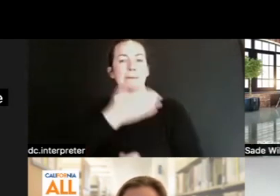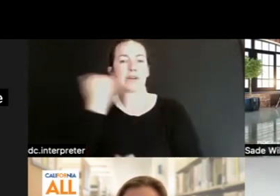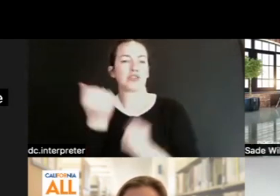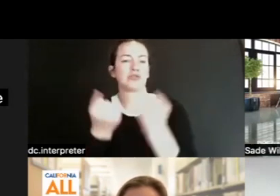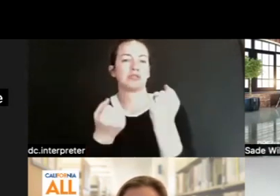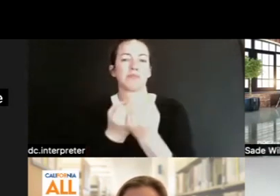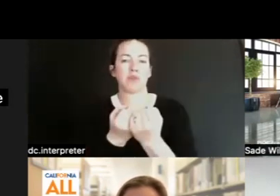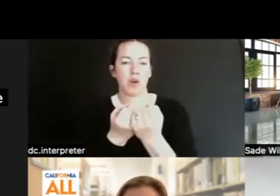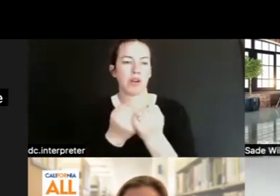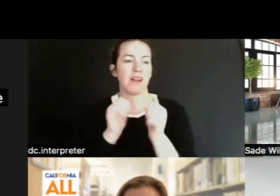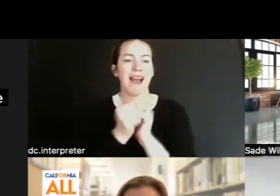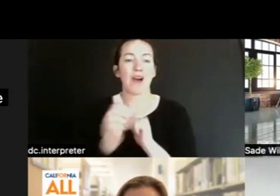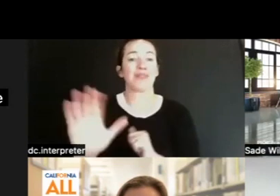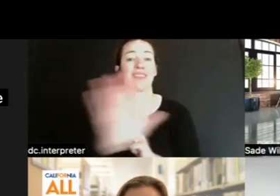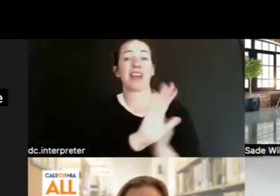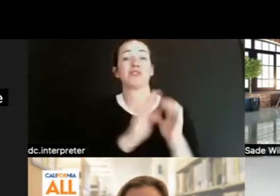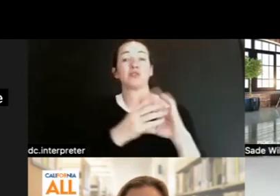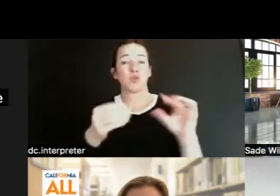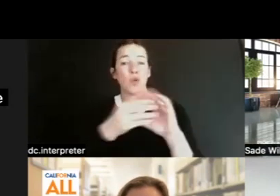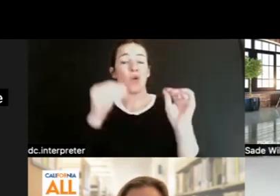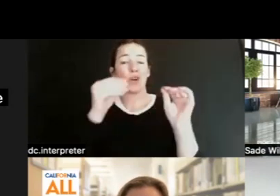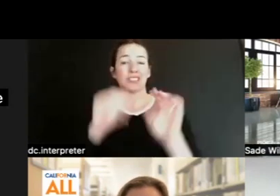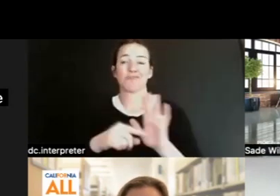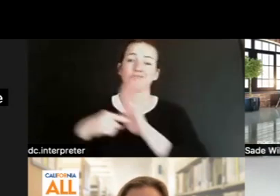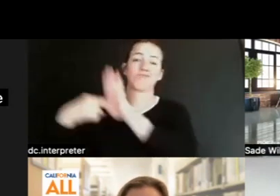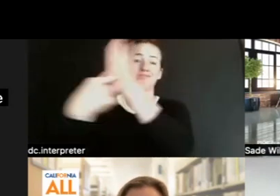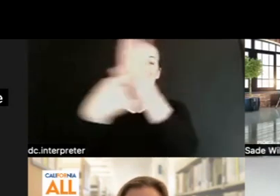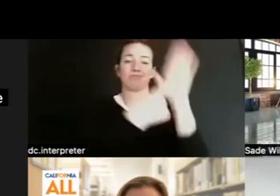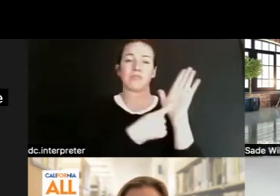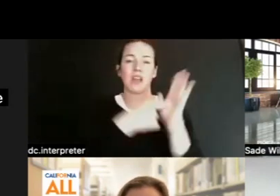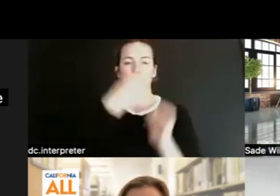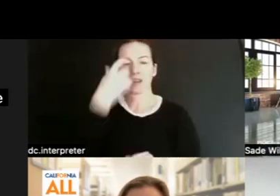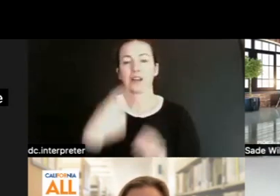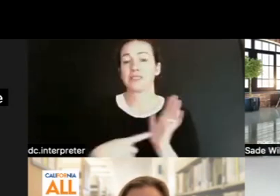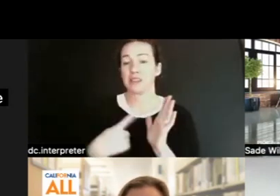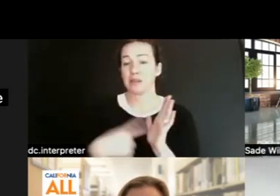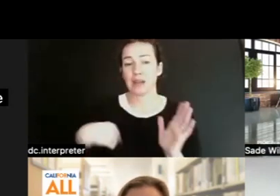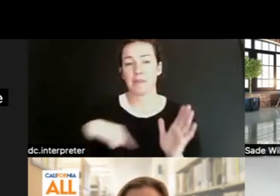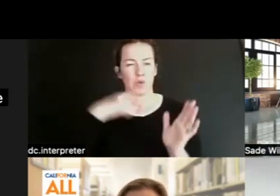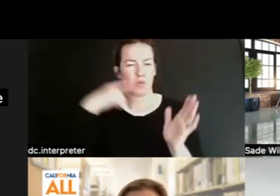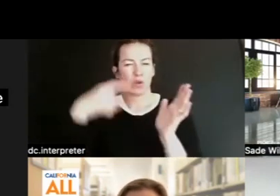can we bring their stories to light, because oftentimes, we were seeing that certain areas,